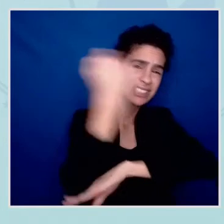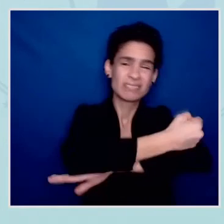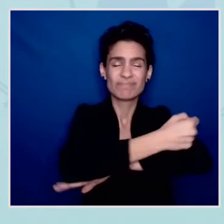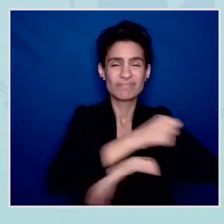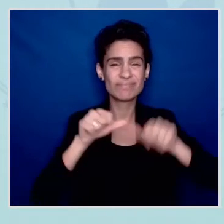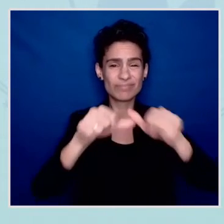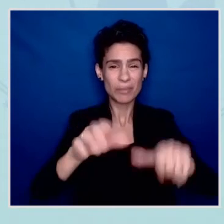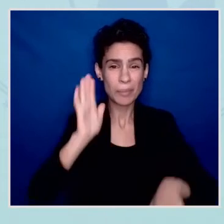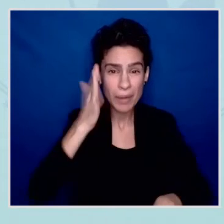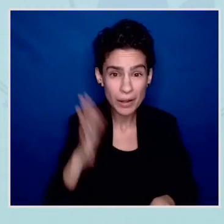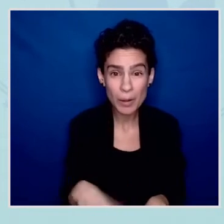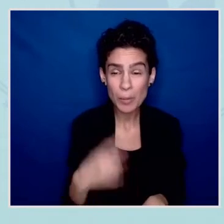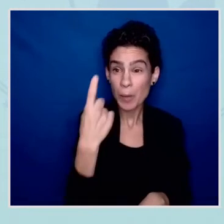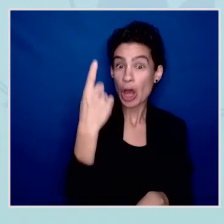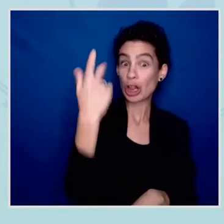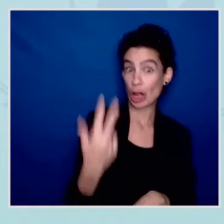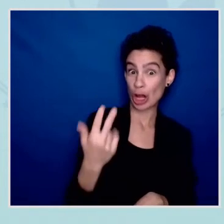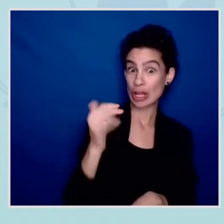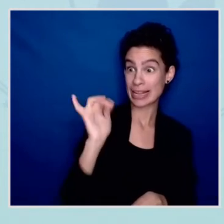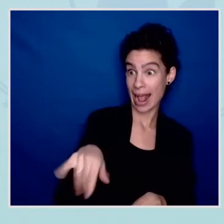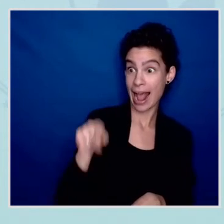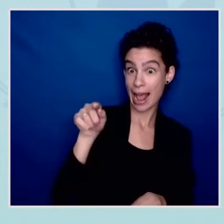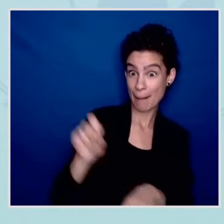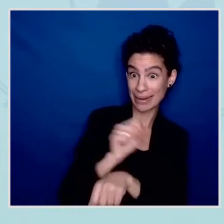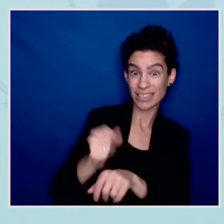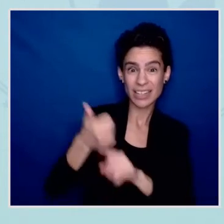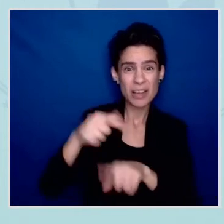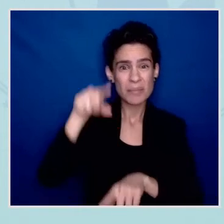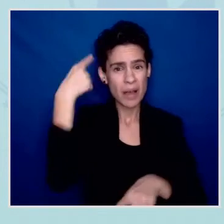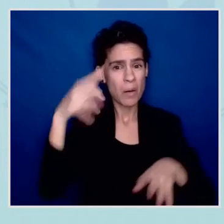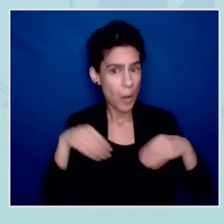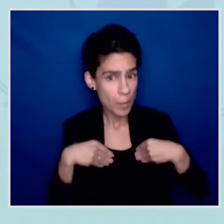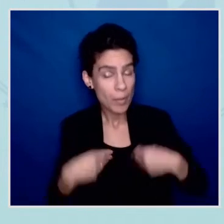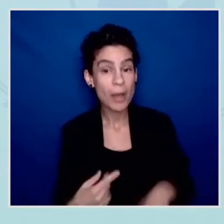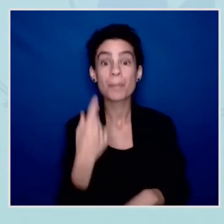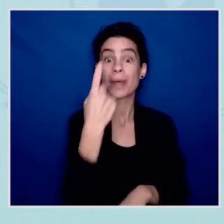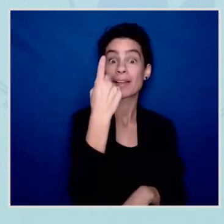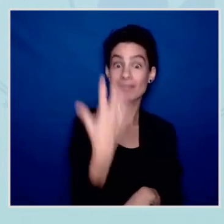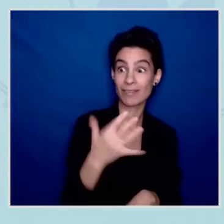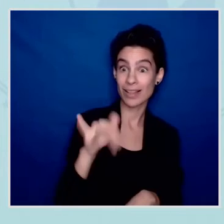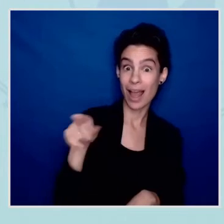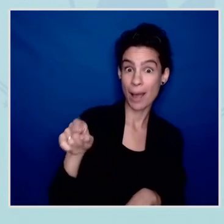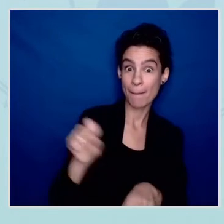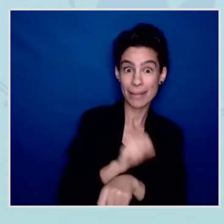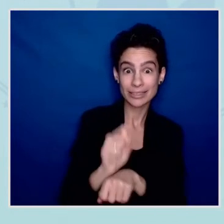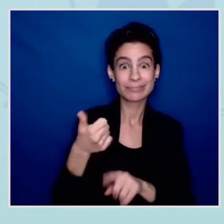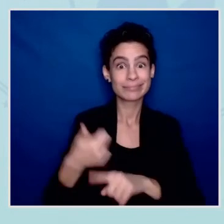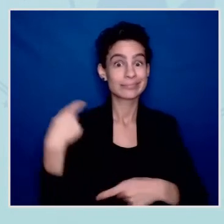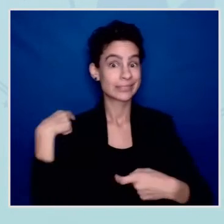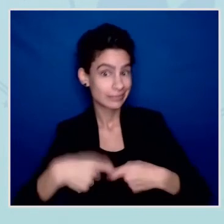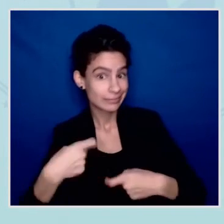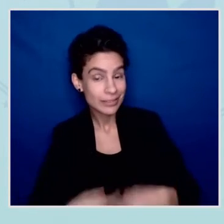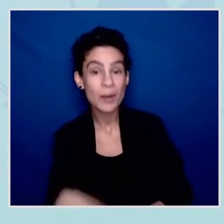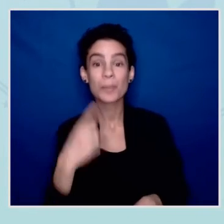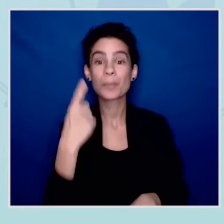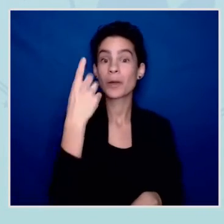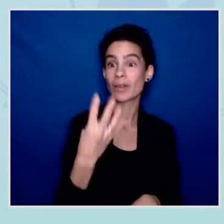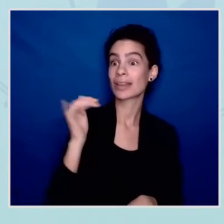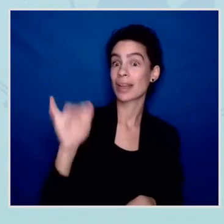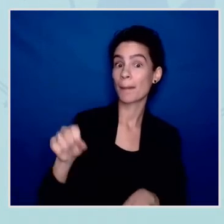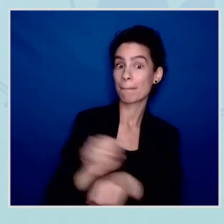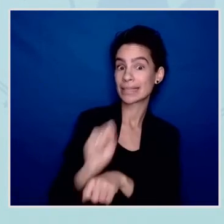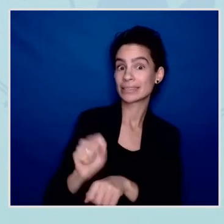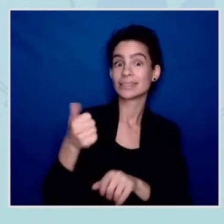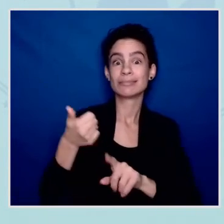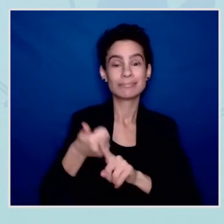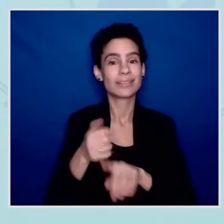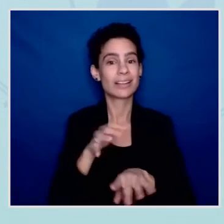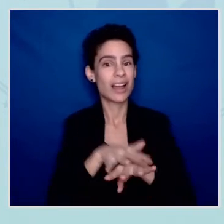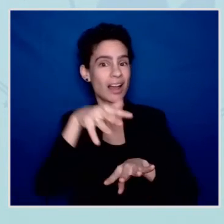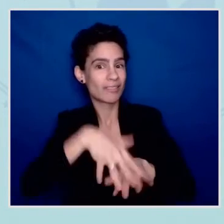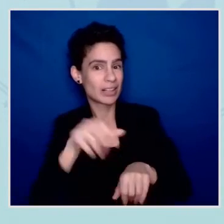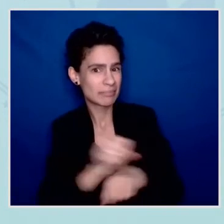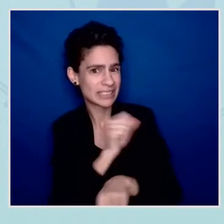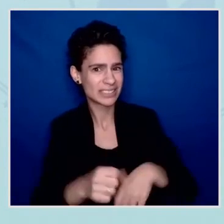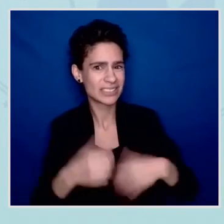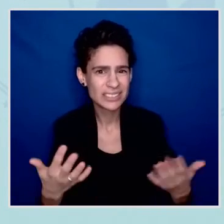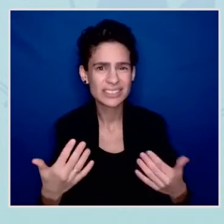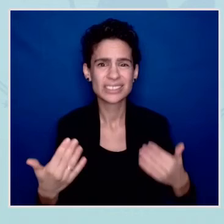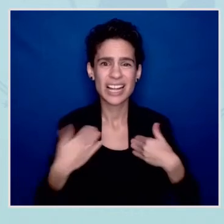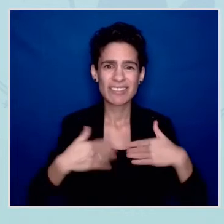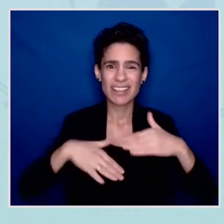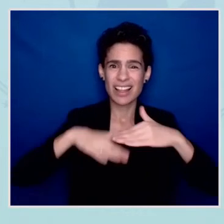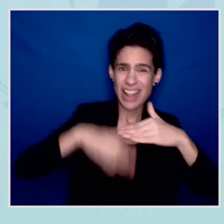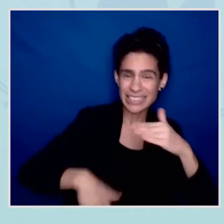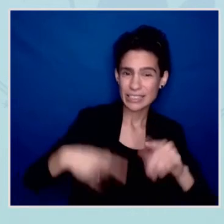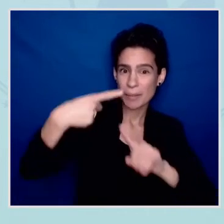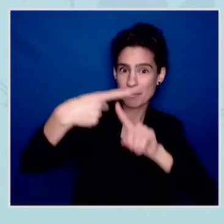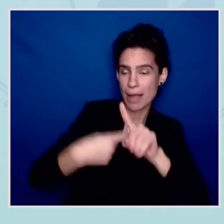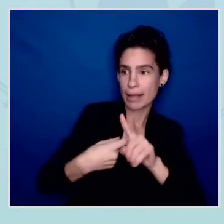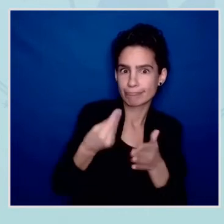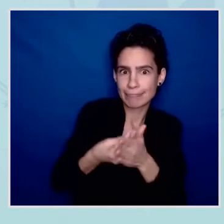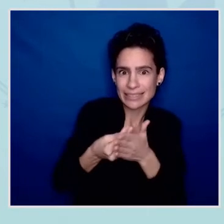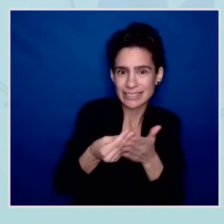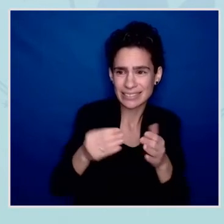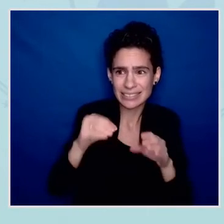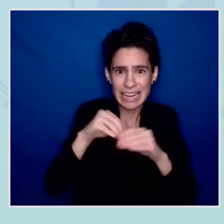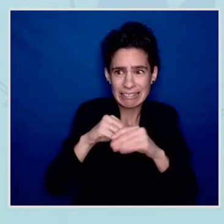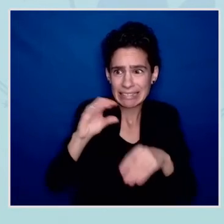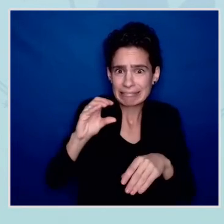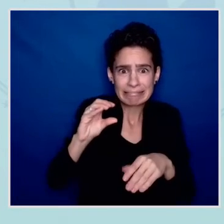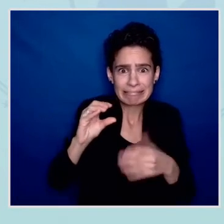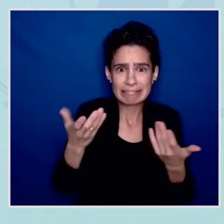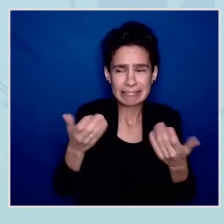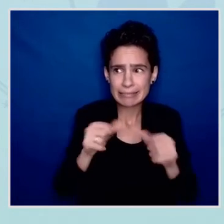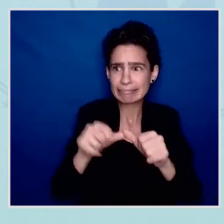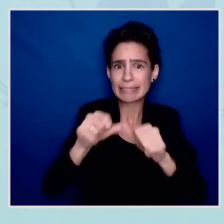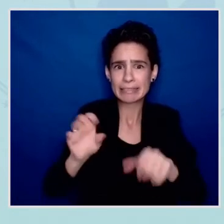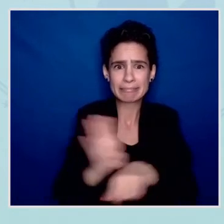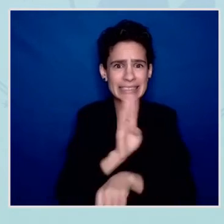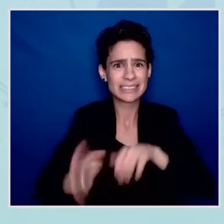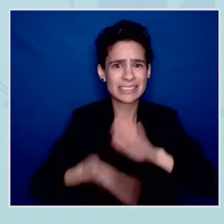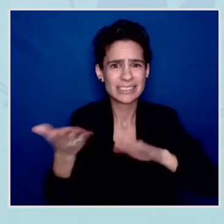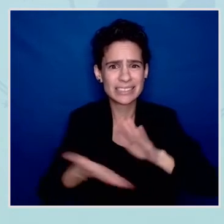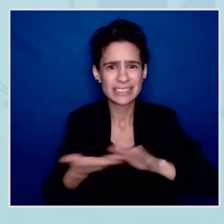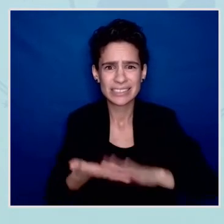NOT OPEN, AT LEAST 400,000 ARE